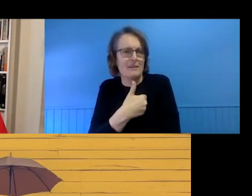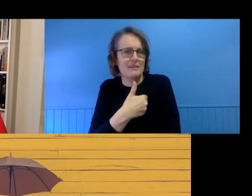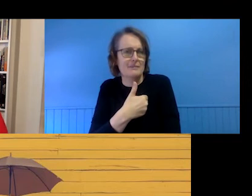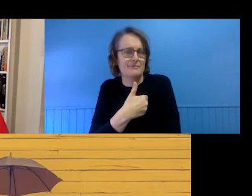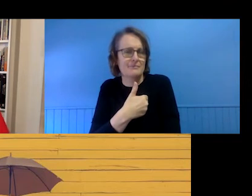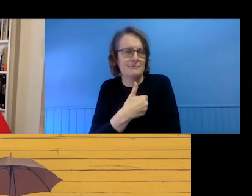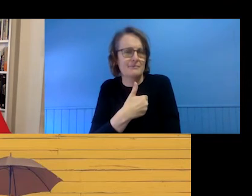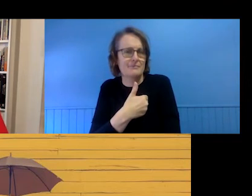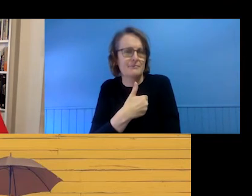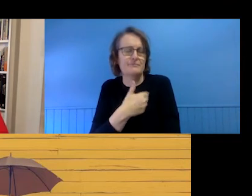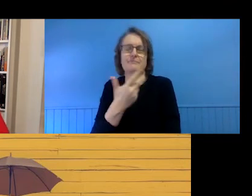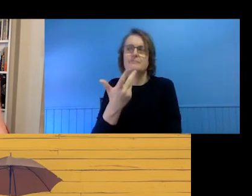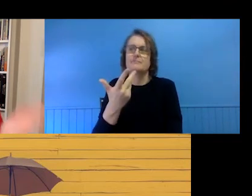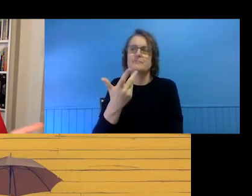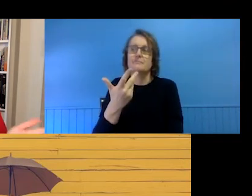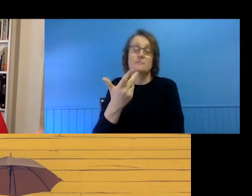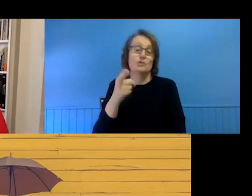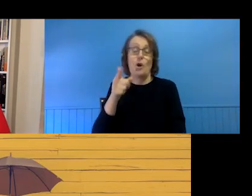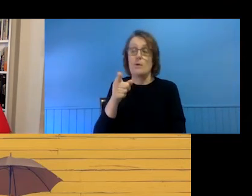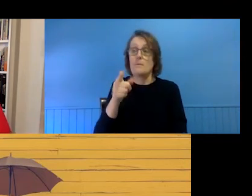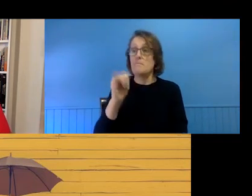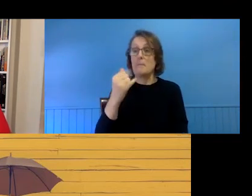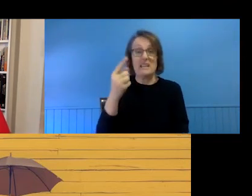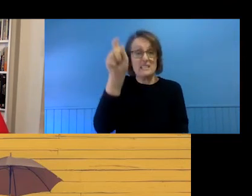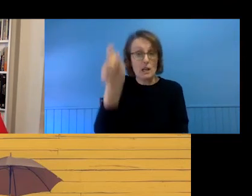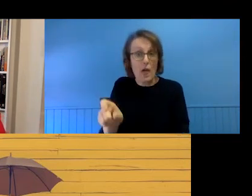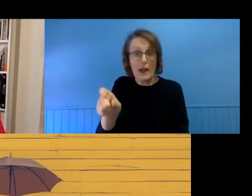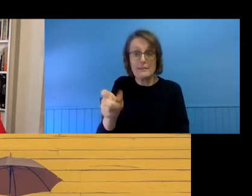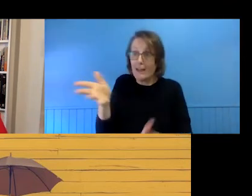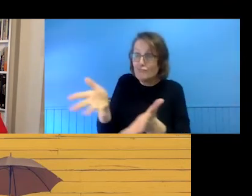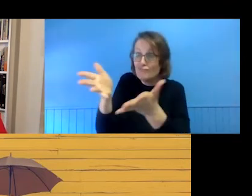Whether, again, that's an individual client, through to a funding body or